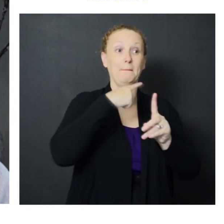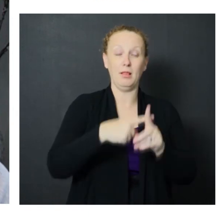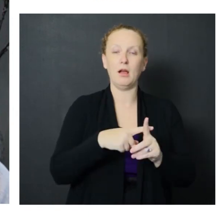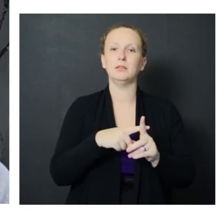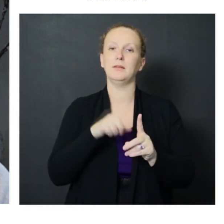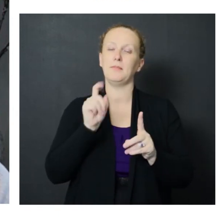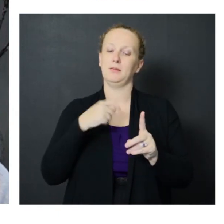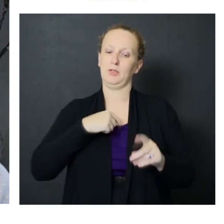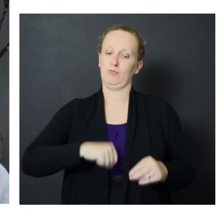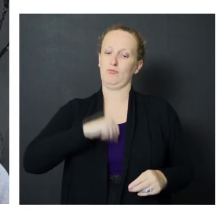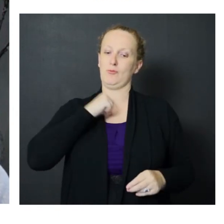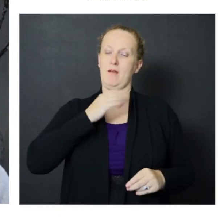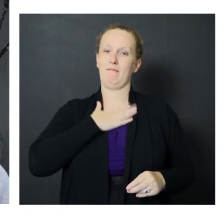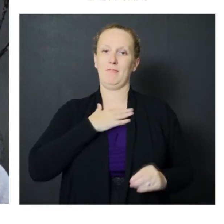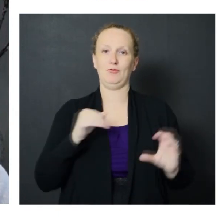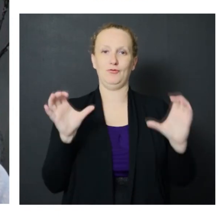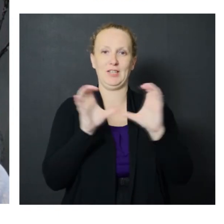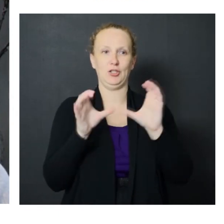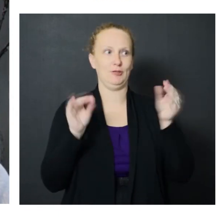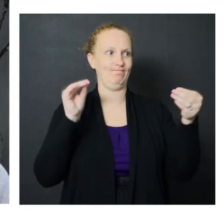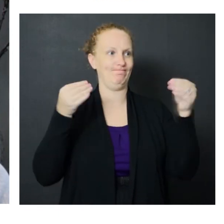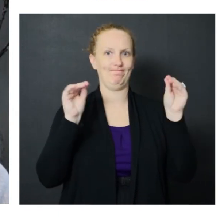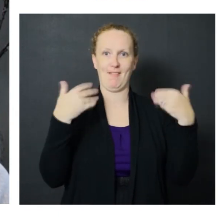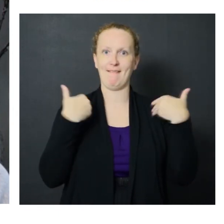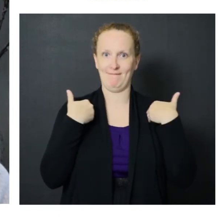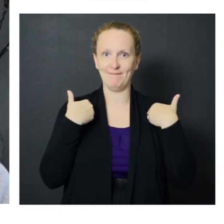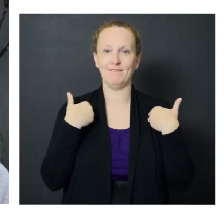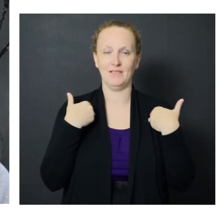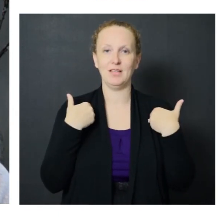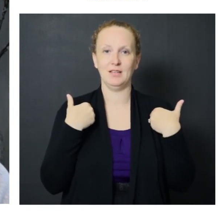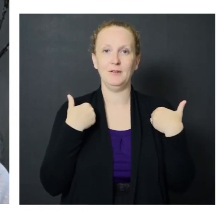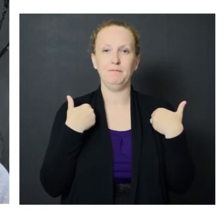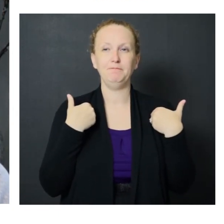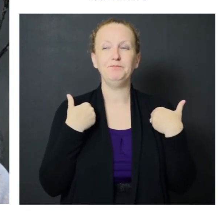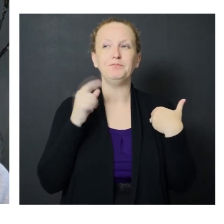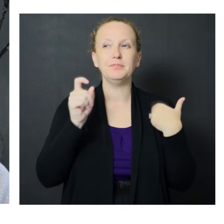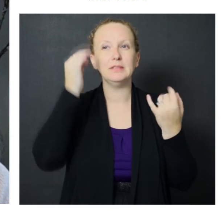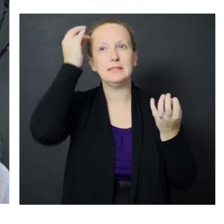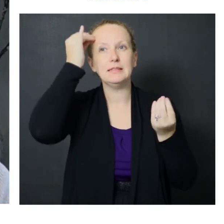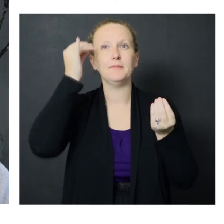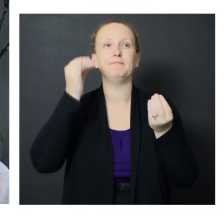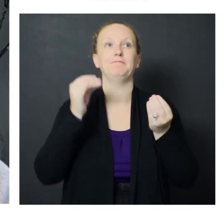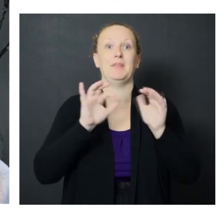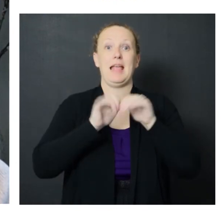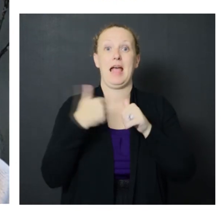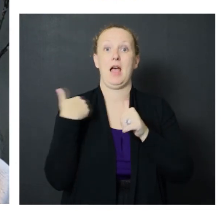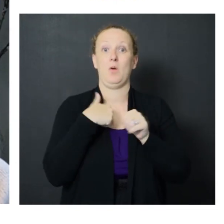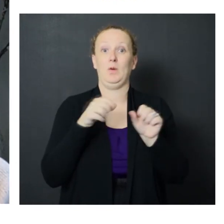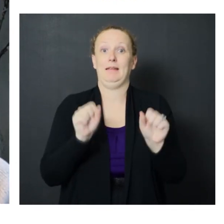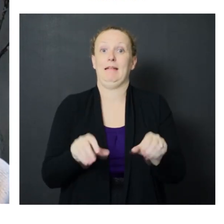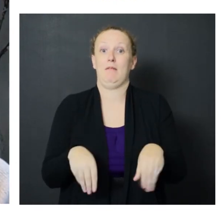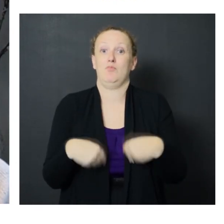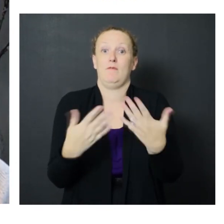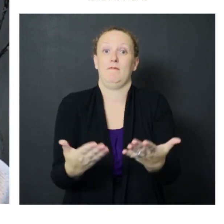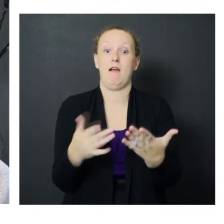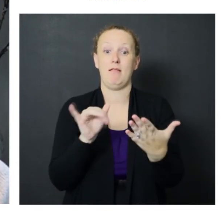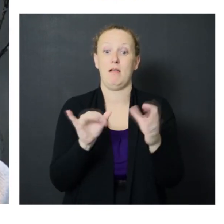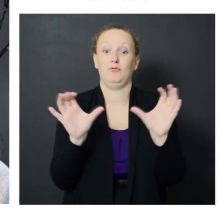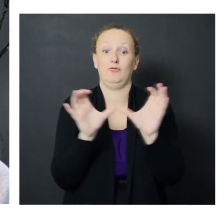for us as the community of language professionals to think of other ways how we can offer the certification to interpreters of other languages.